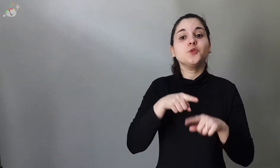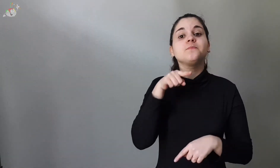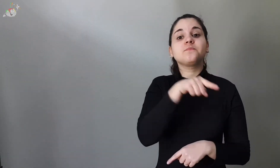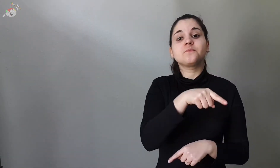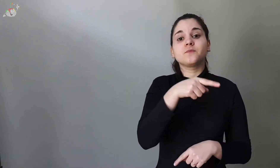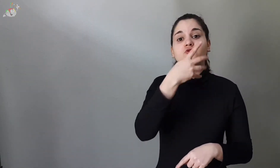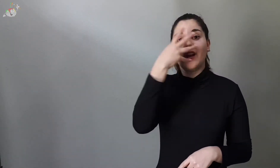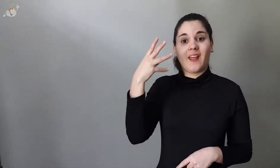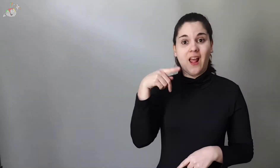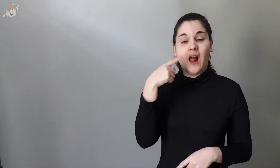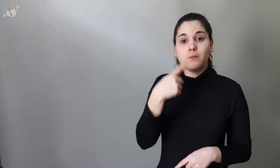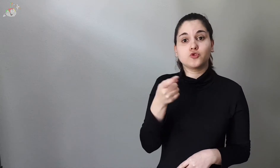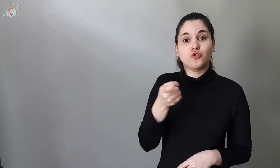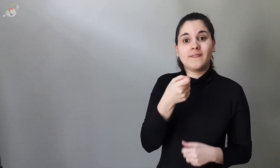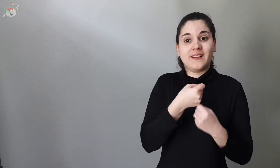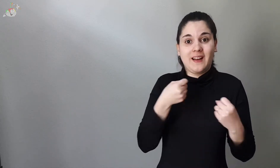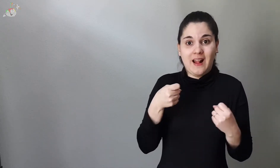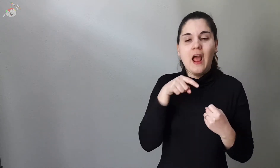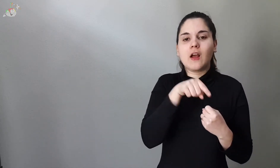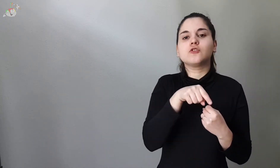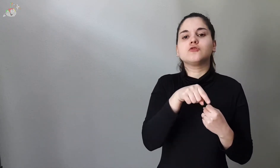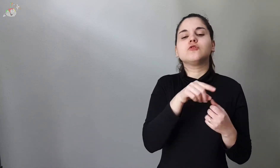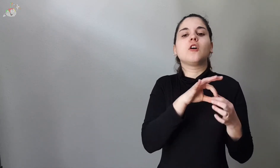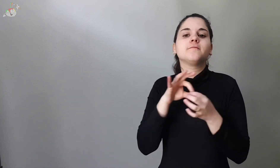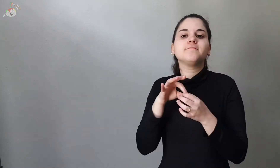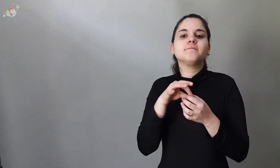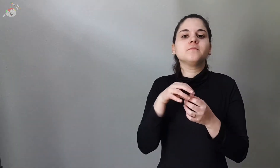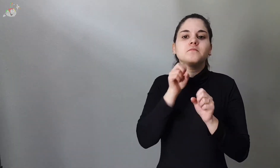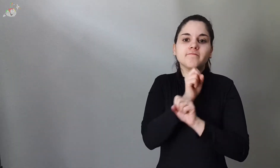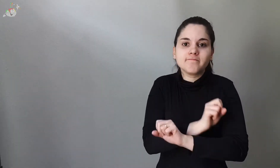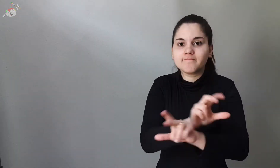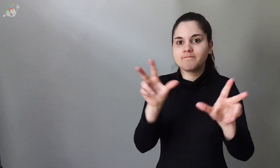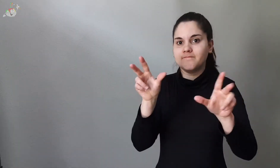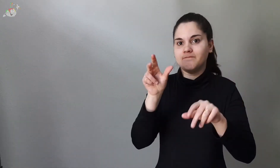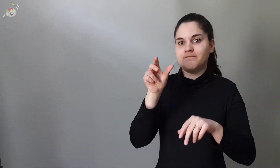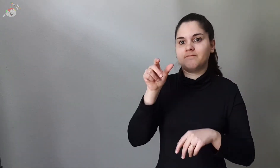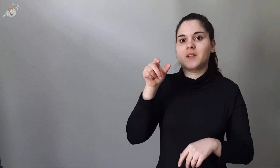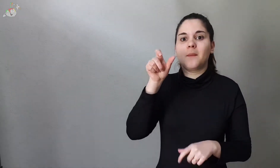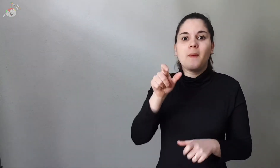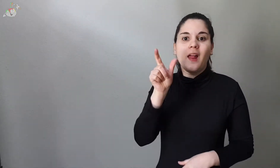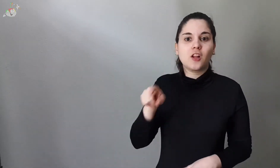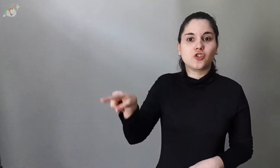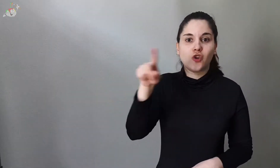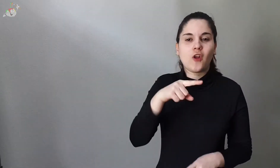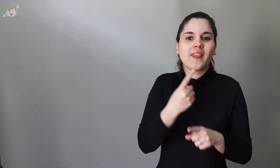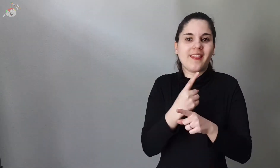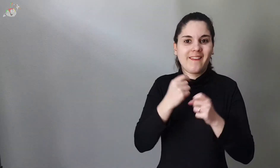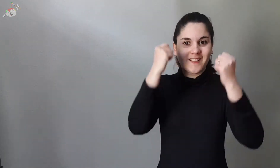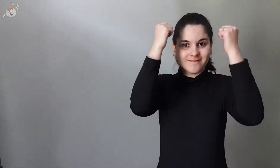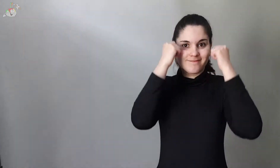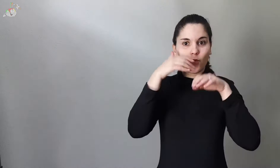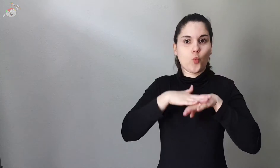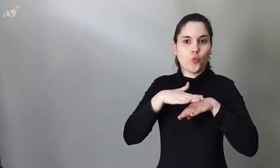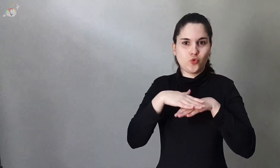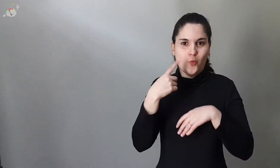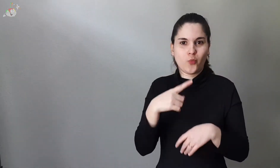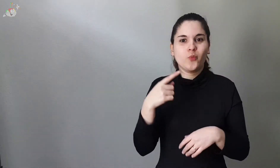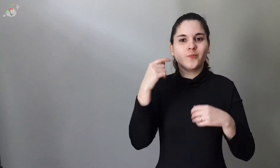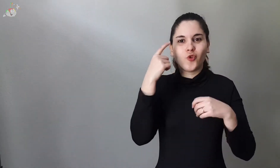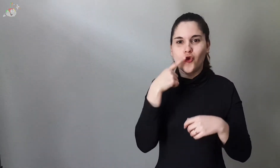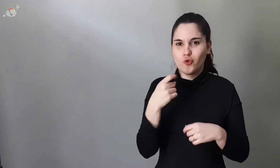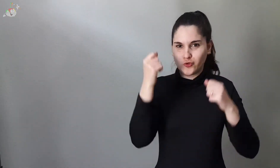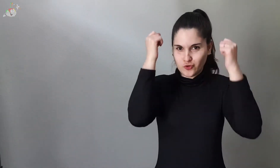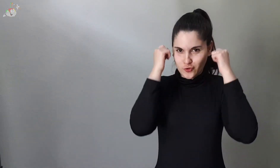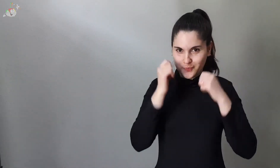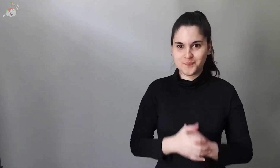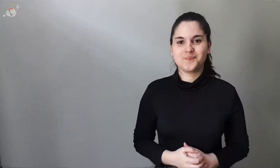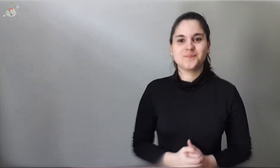Also on Shrove Thursday, the General tells people to wear the red hat.